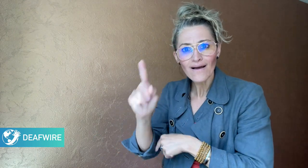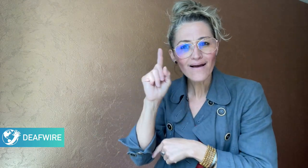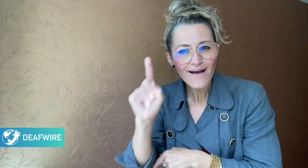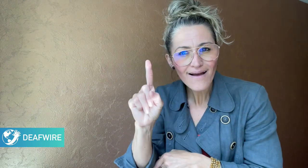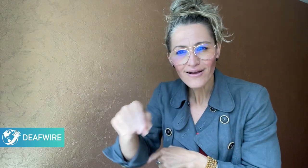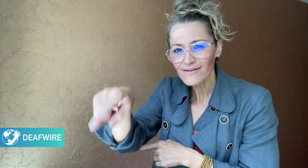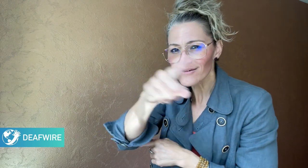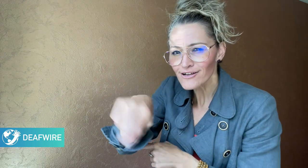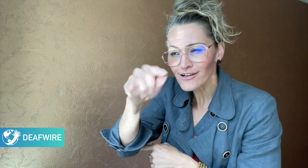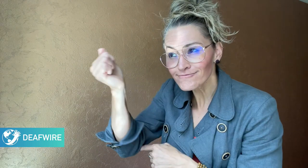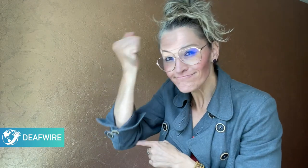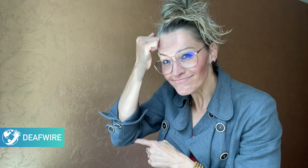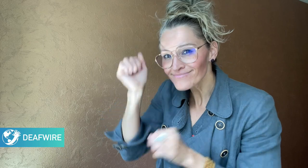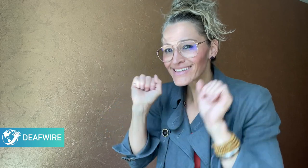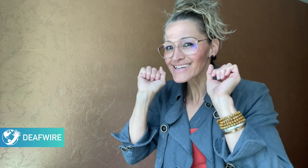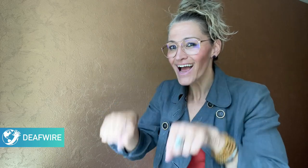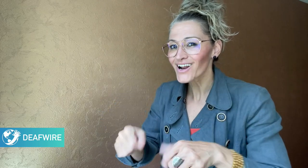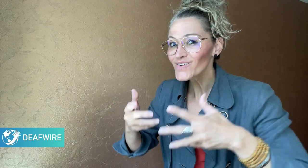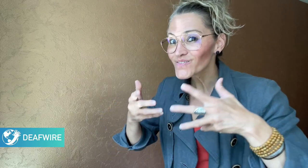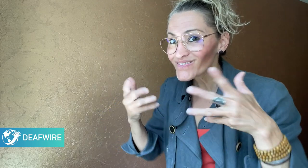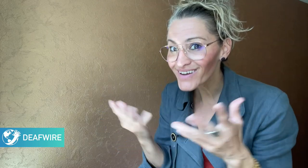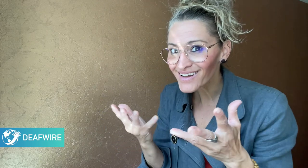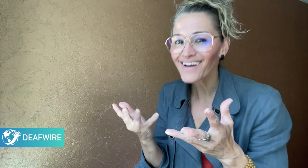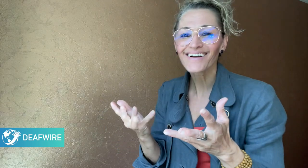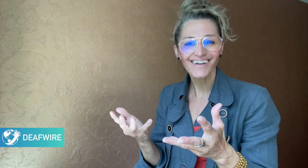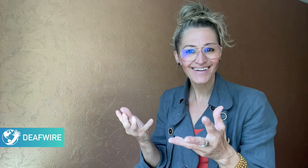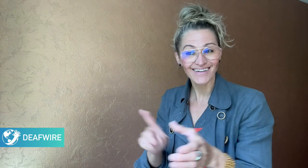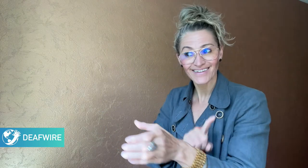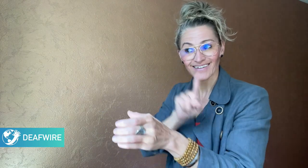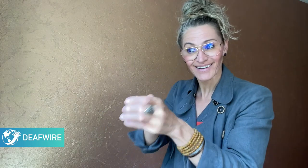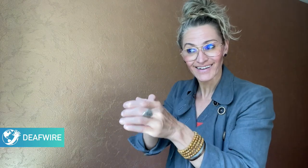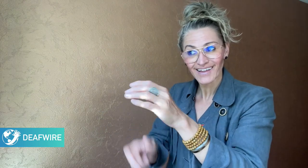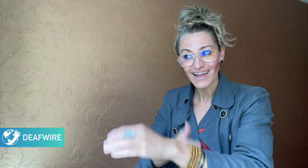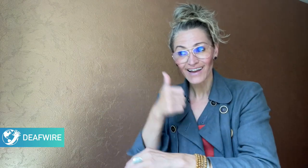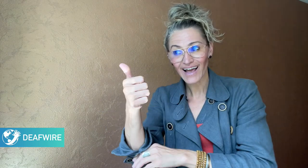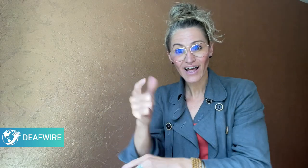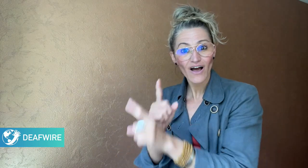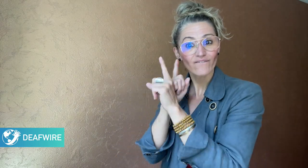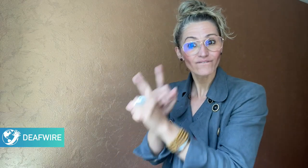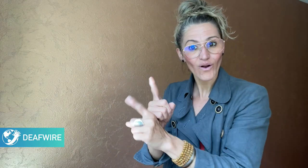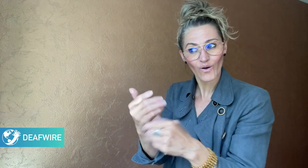Don’t forget to subscribe, like, and follow